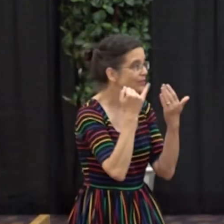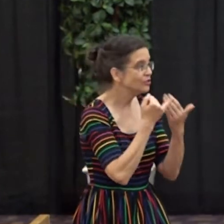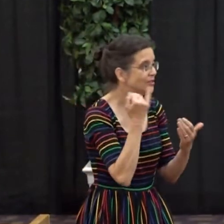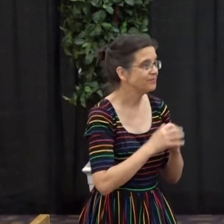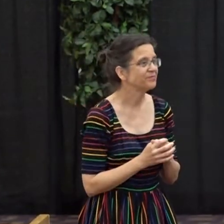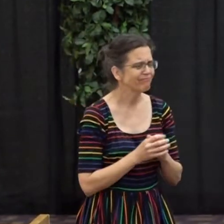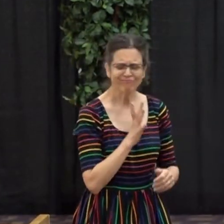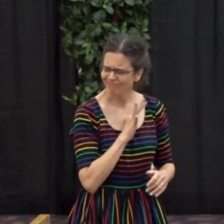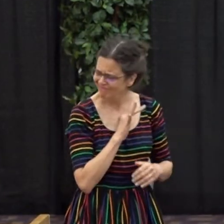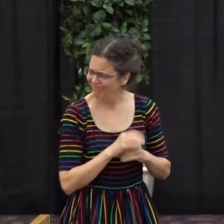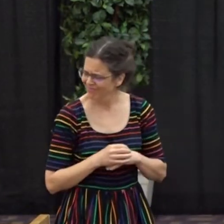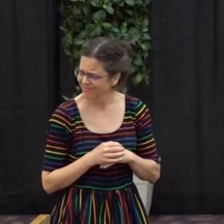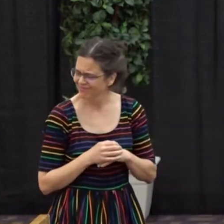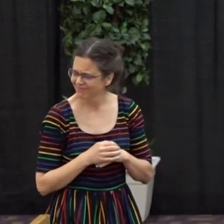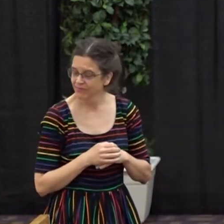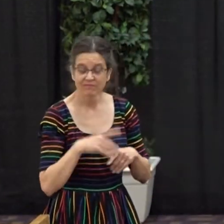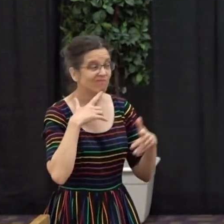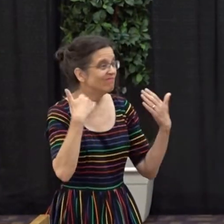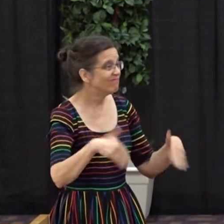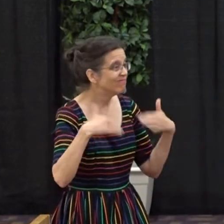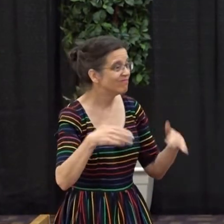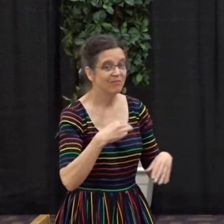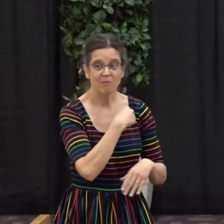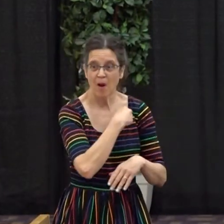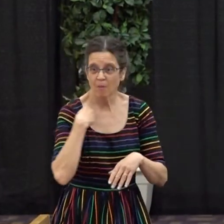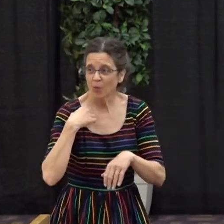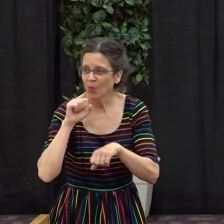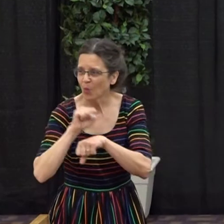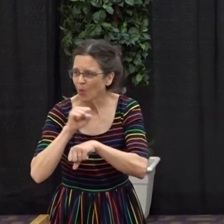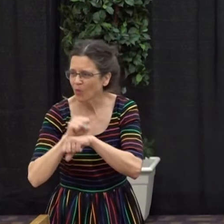And the electrical project. She really enjoyed the electrical project.